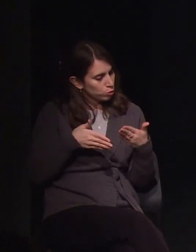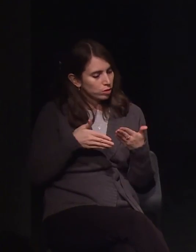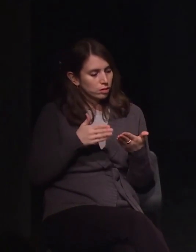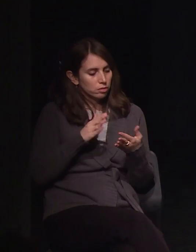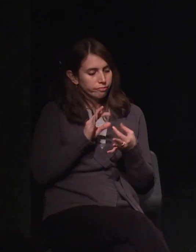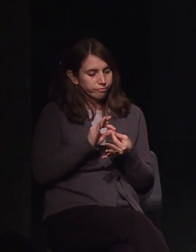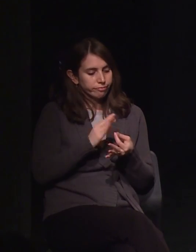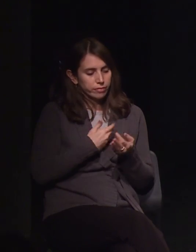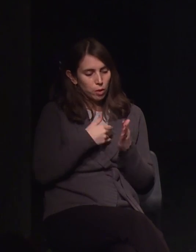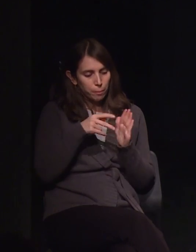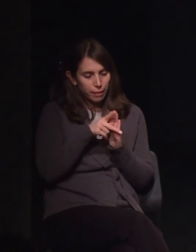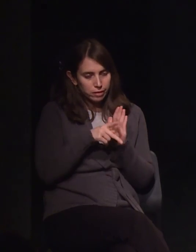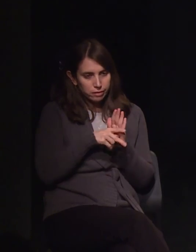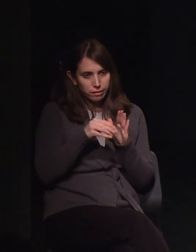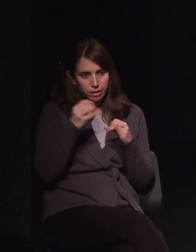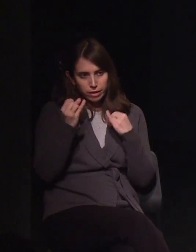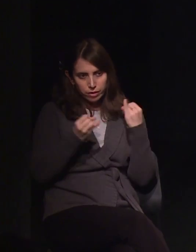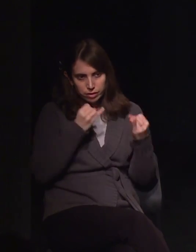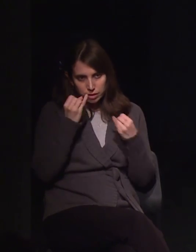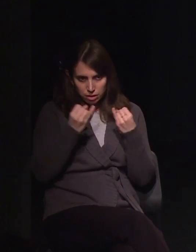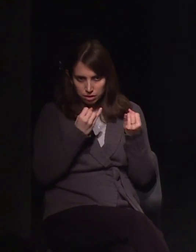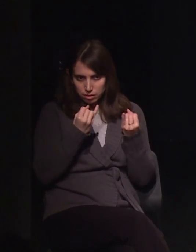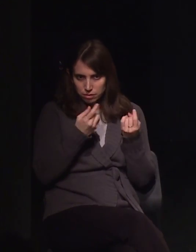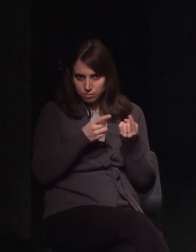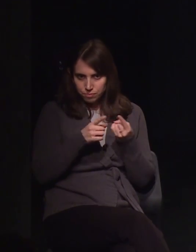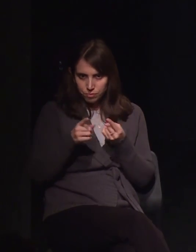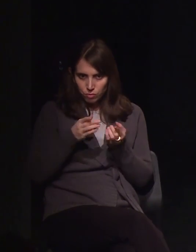ideas, again of the arts in the middle of all of it, through the Aspen Institute where